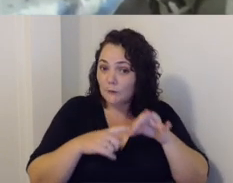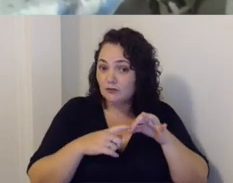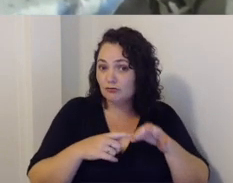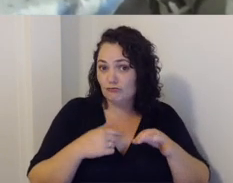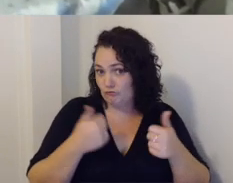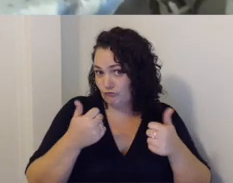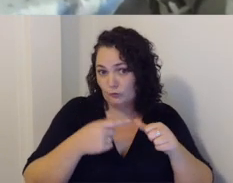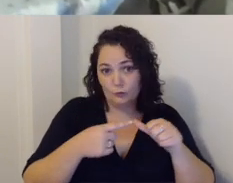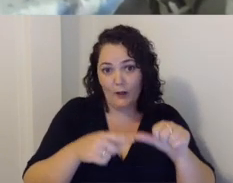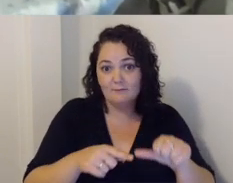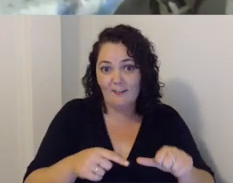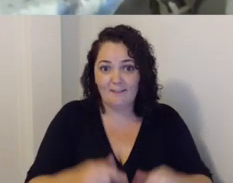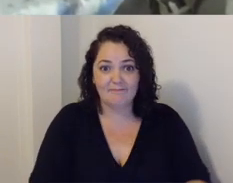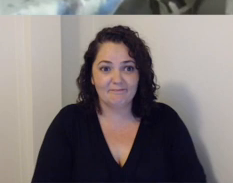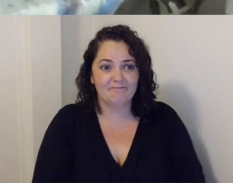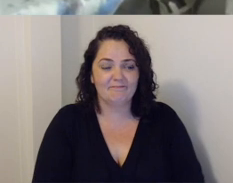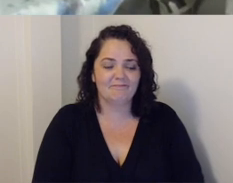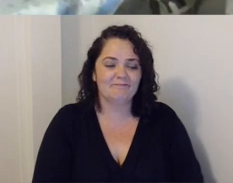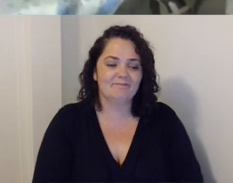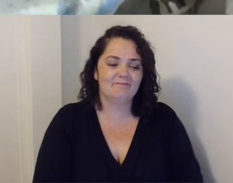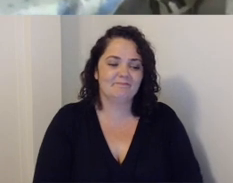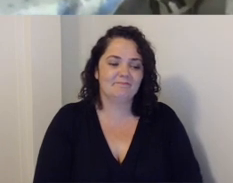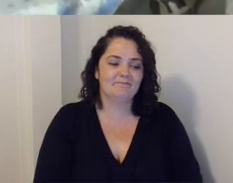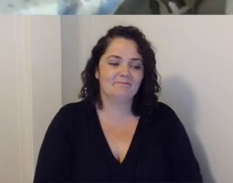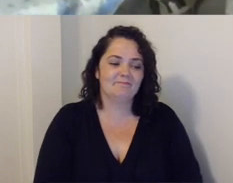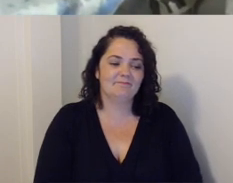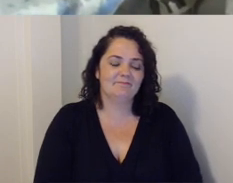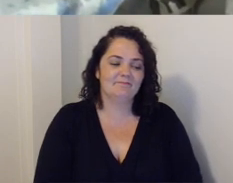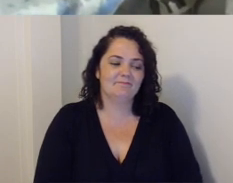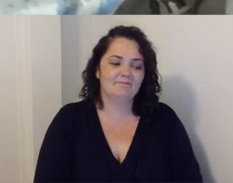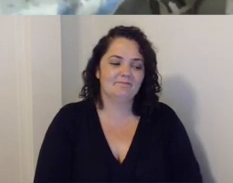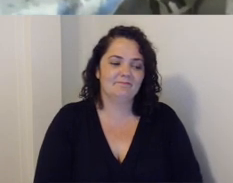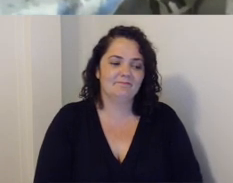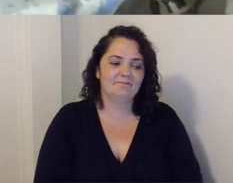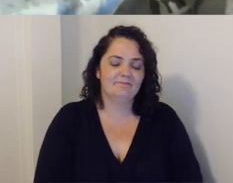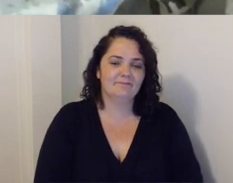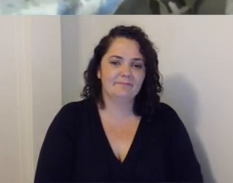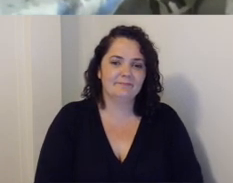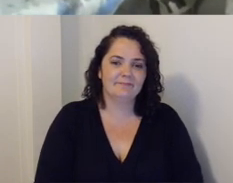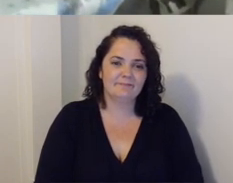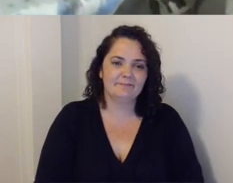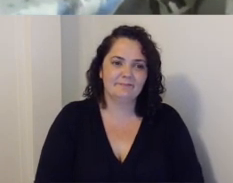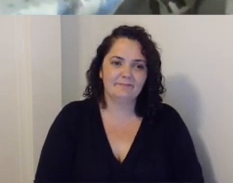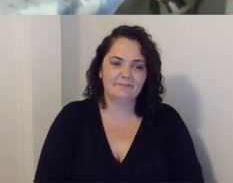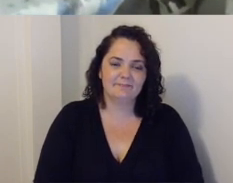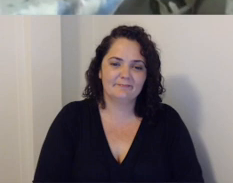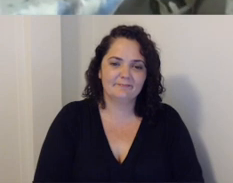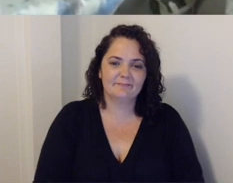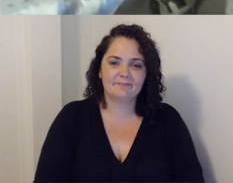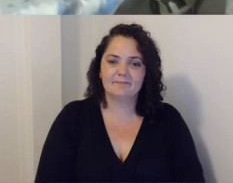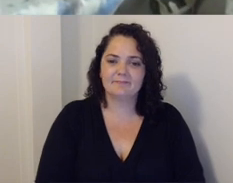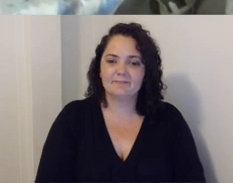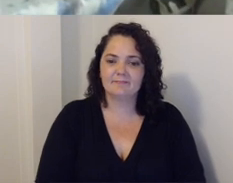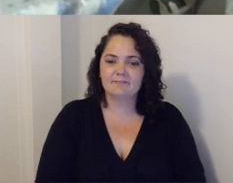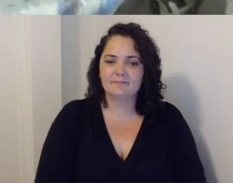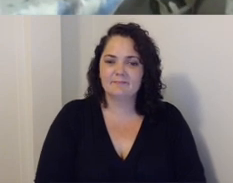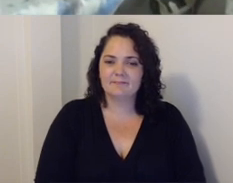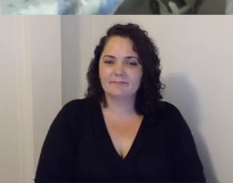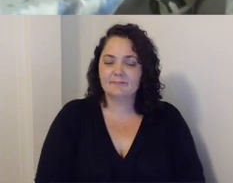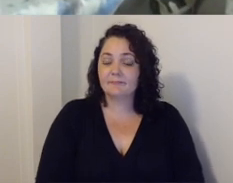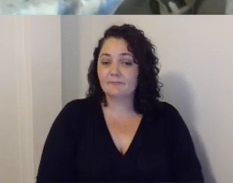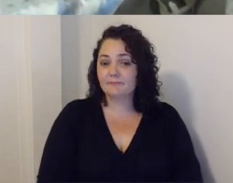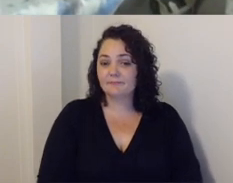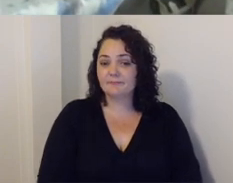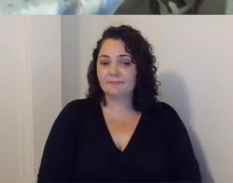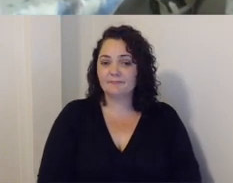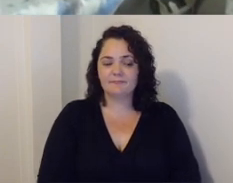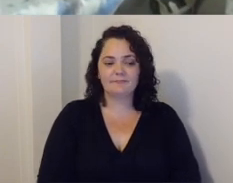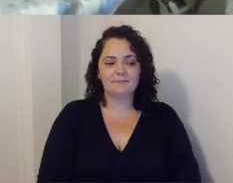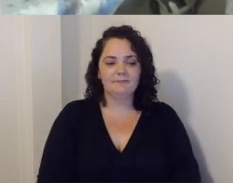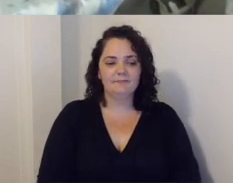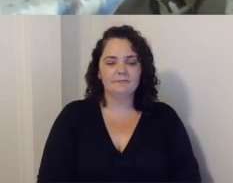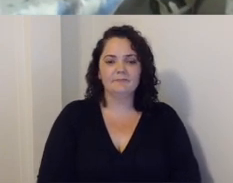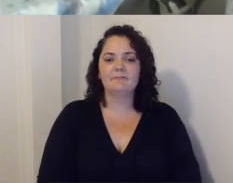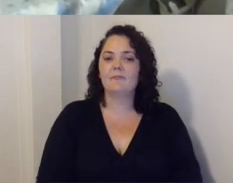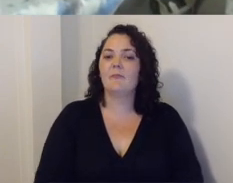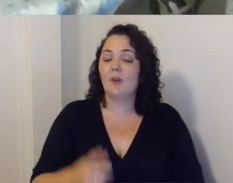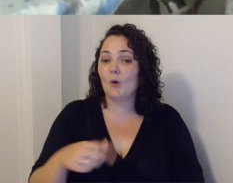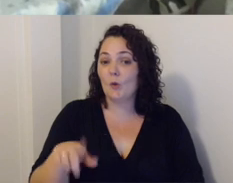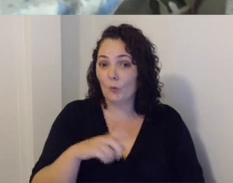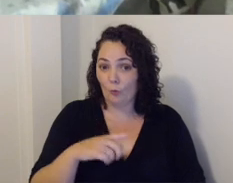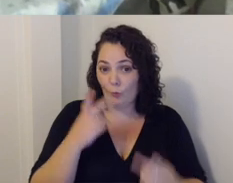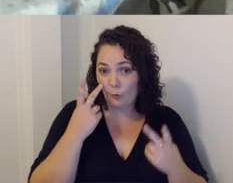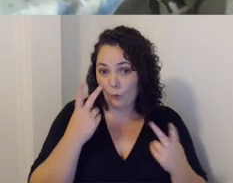okay this is something um when uh when you all go and visit